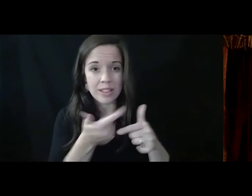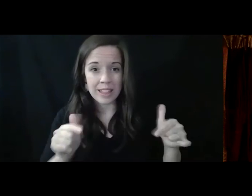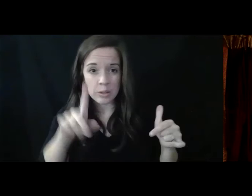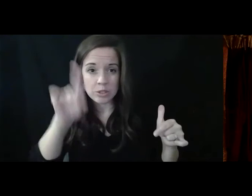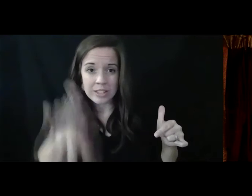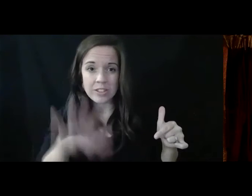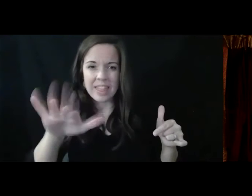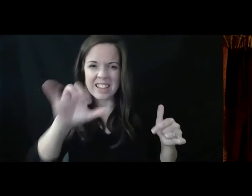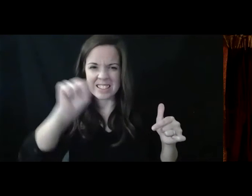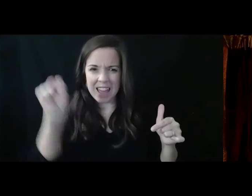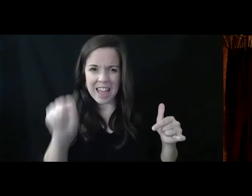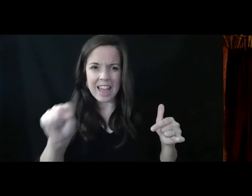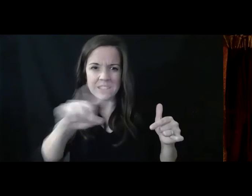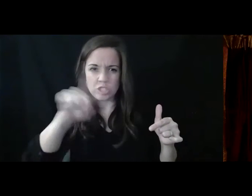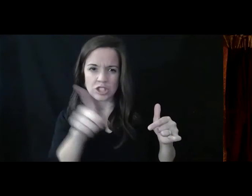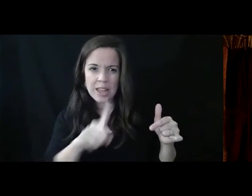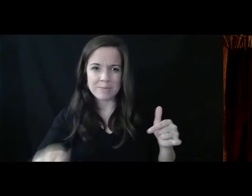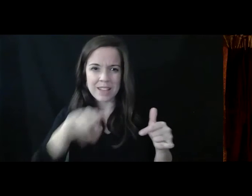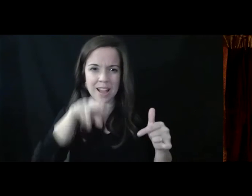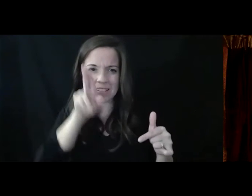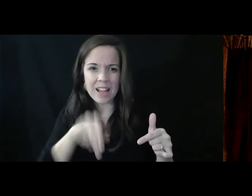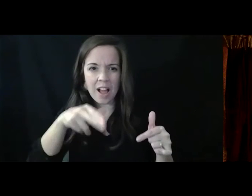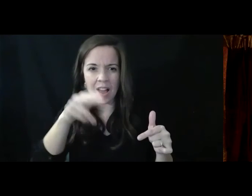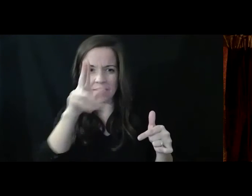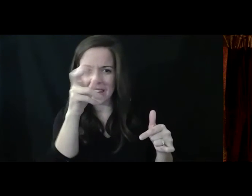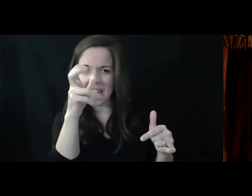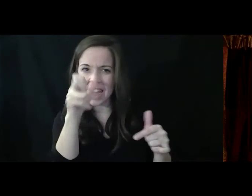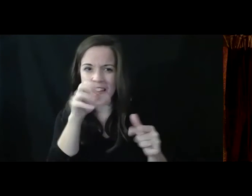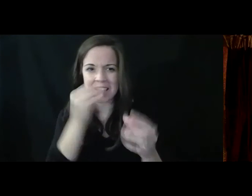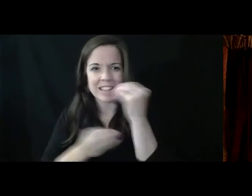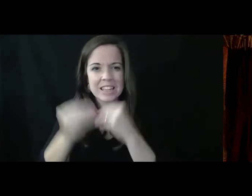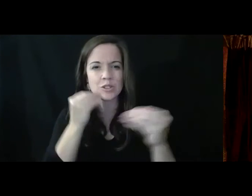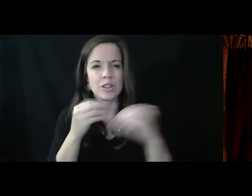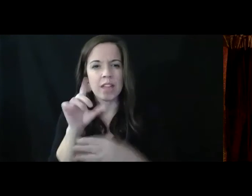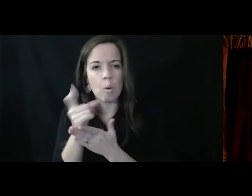of the anteater // the so-called worm tongue // it warms itself at the fire it made from